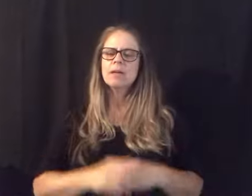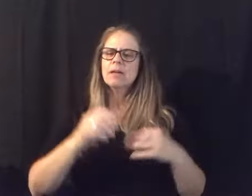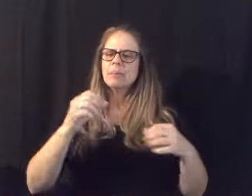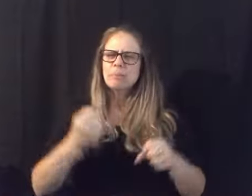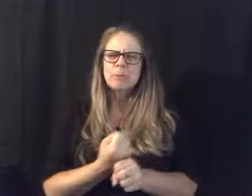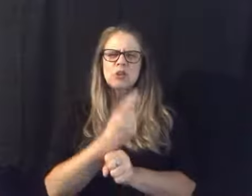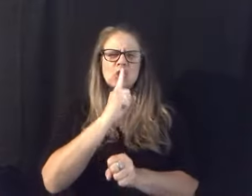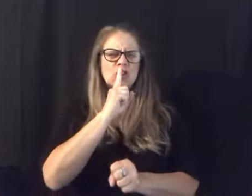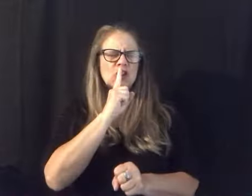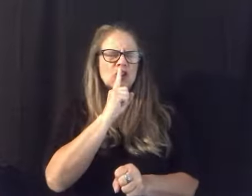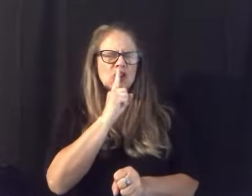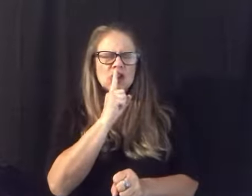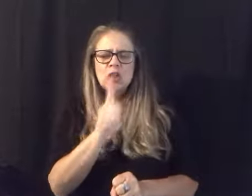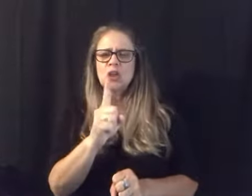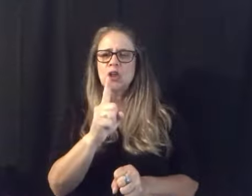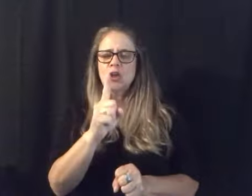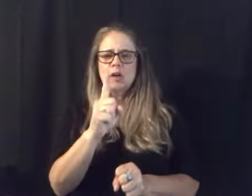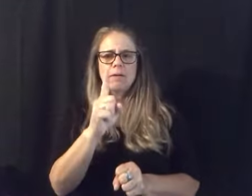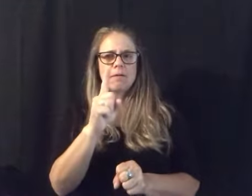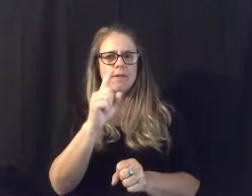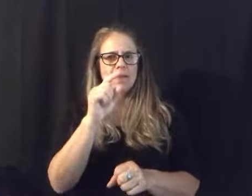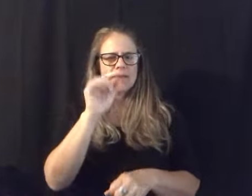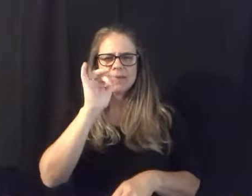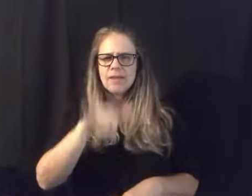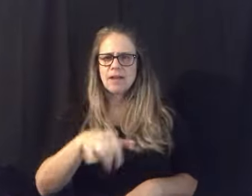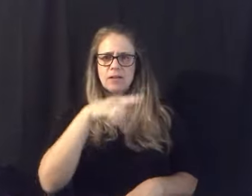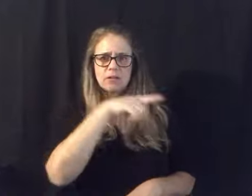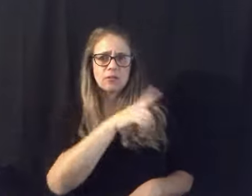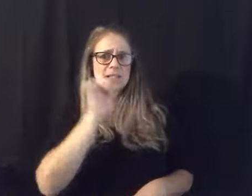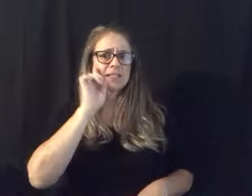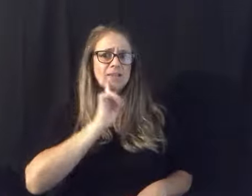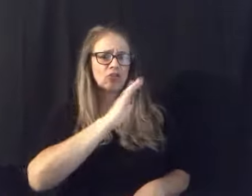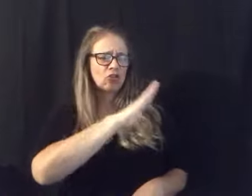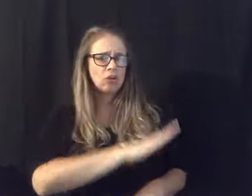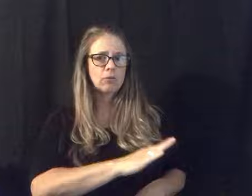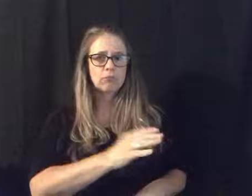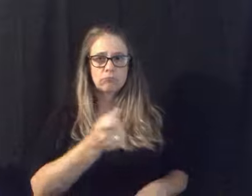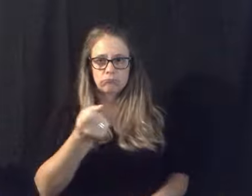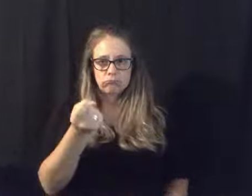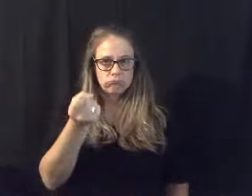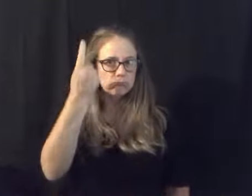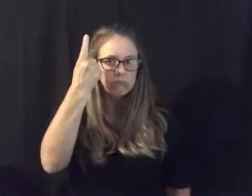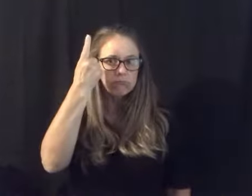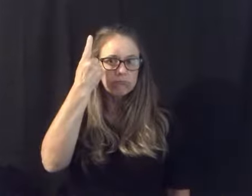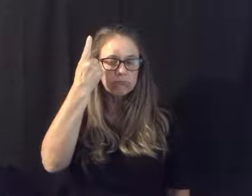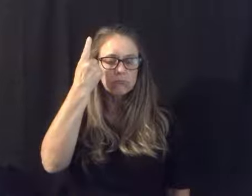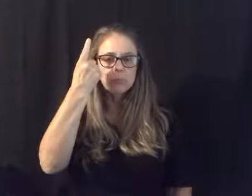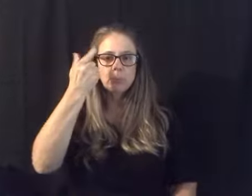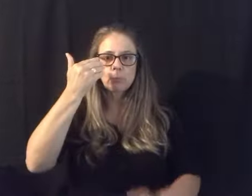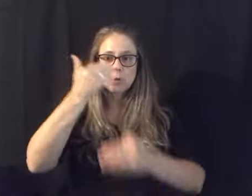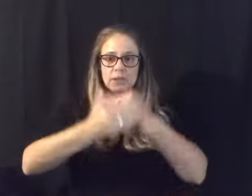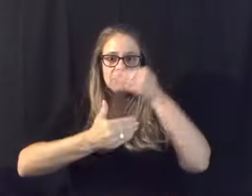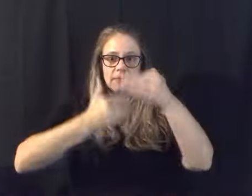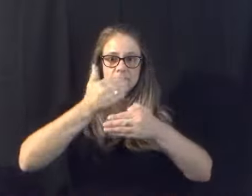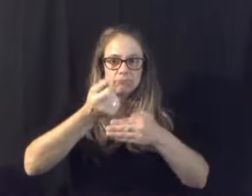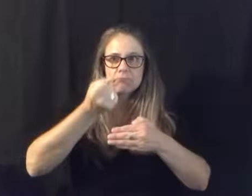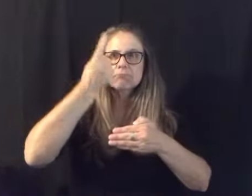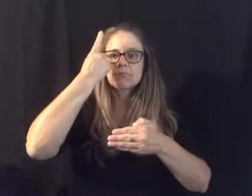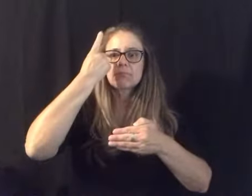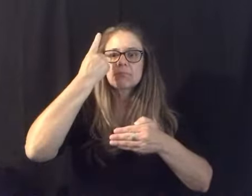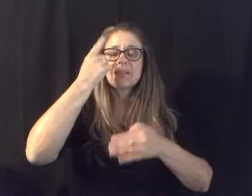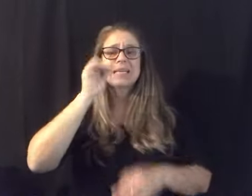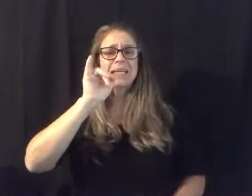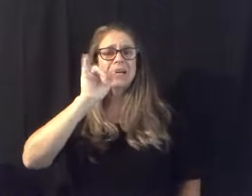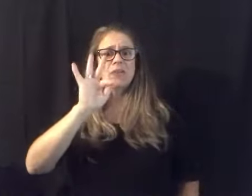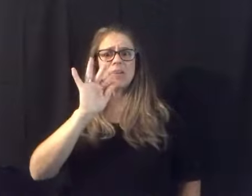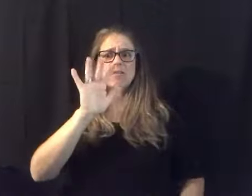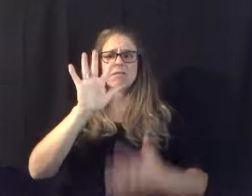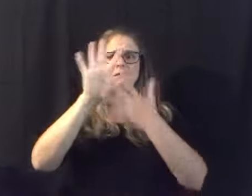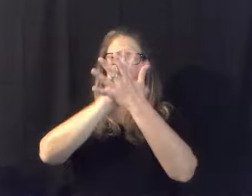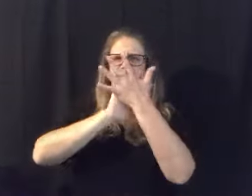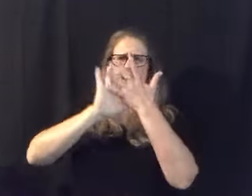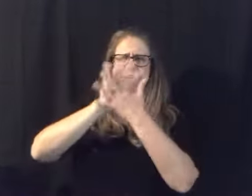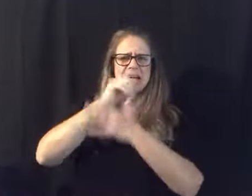The CDI has to make sure the Deaf child understands the process until is no longer confusing.